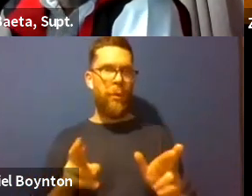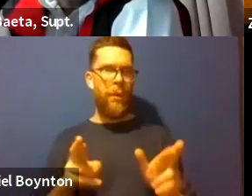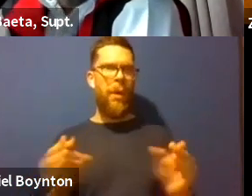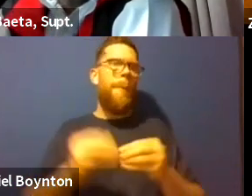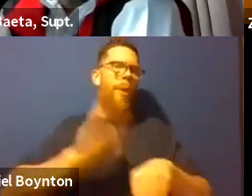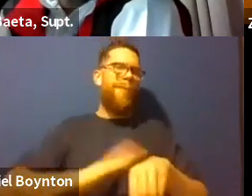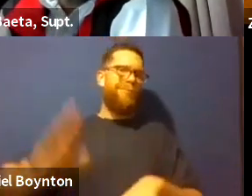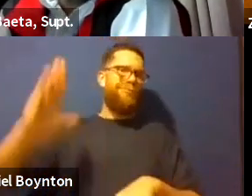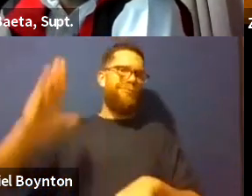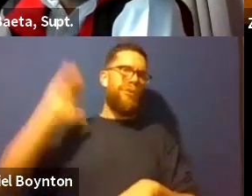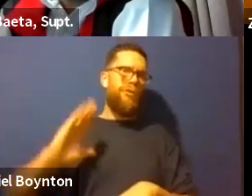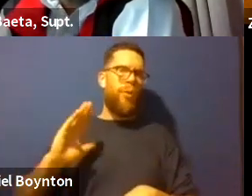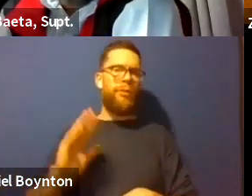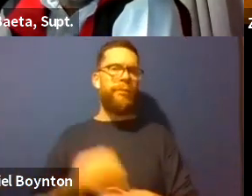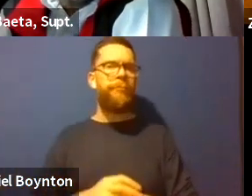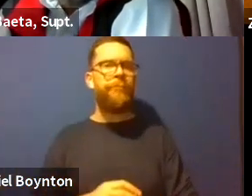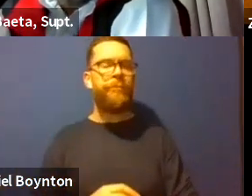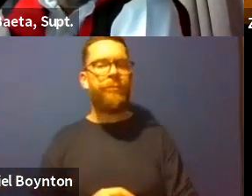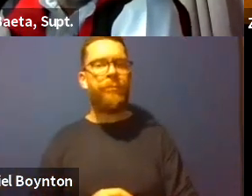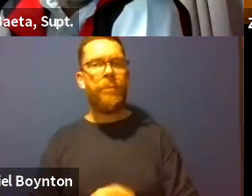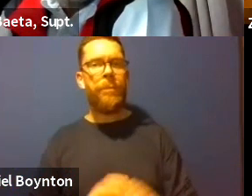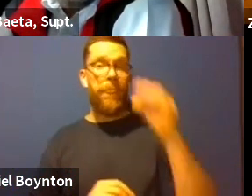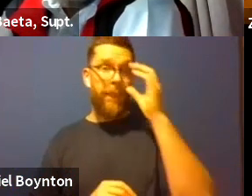Joe Baeta, Supt. : So, and, and one of the things that we're learning as in some instances.